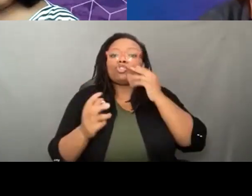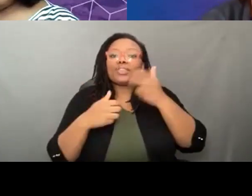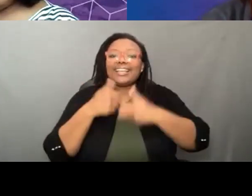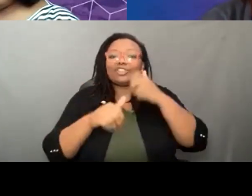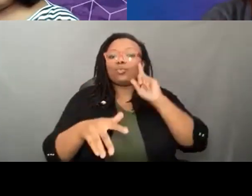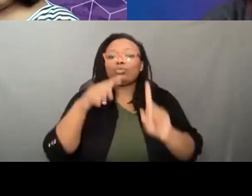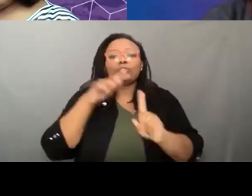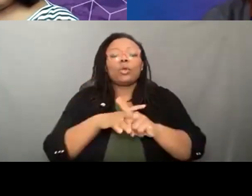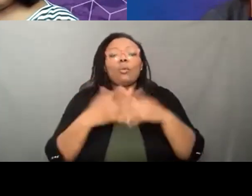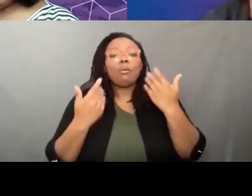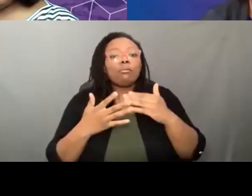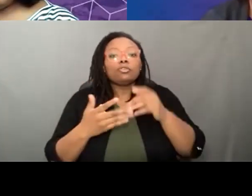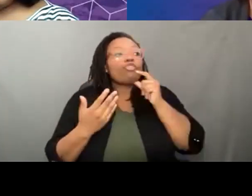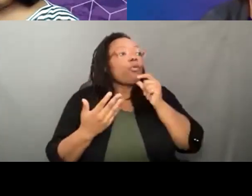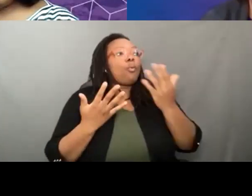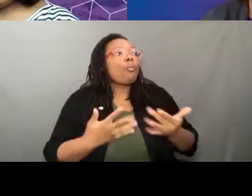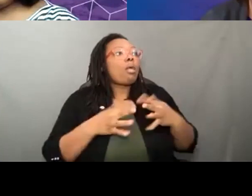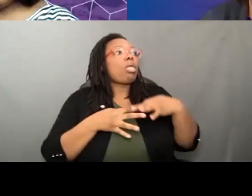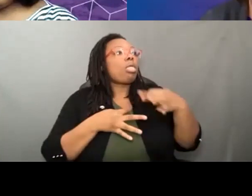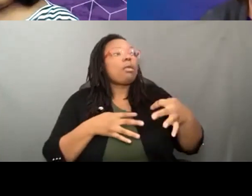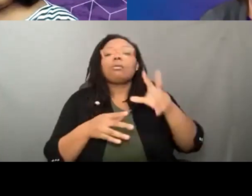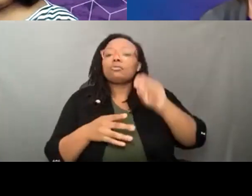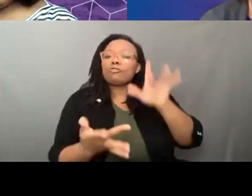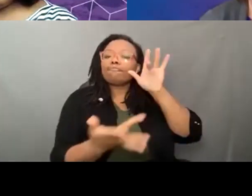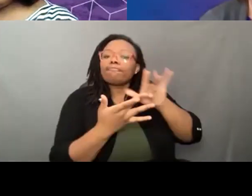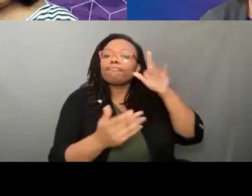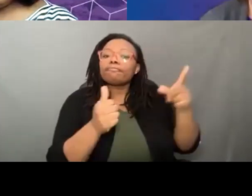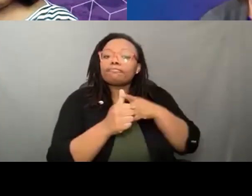And just they will work it through the NSF.